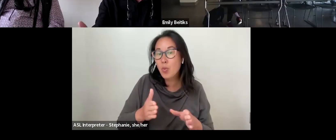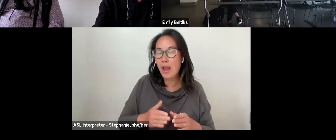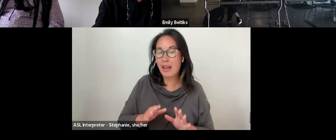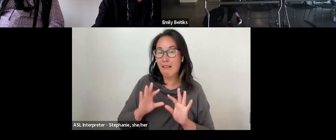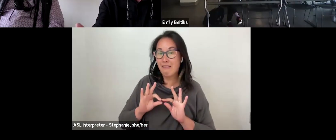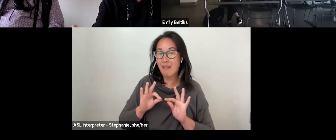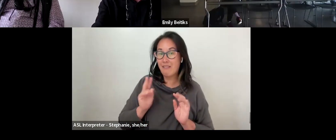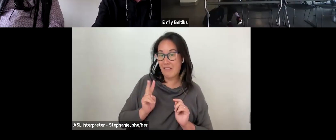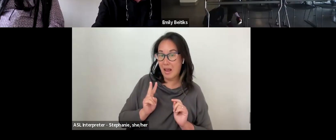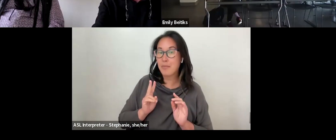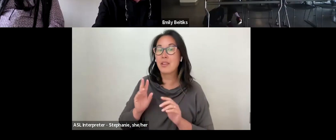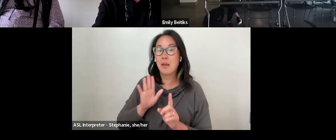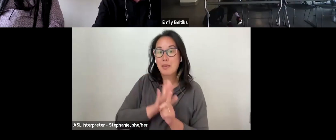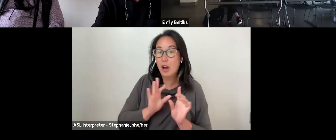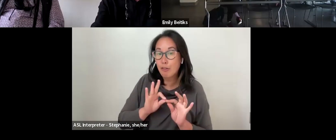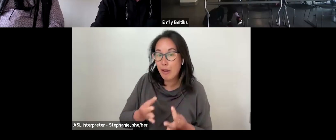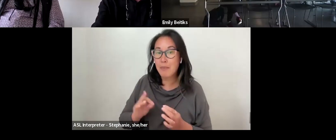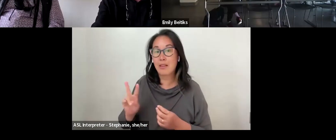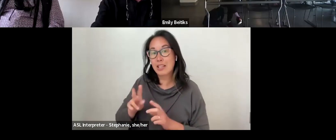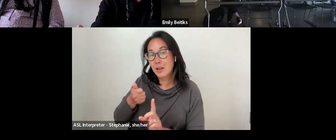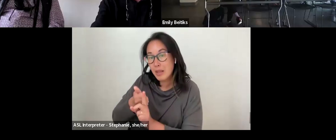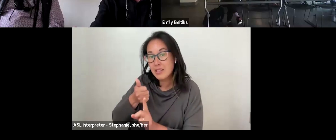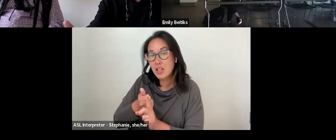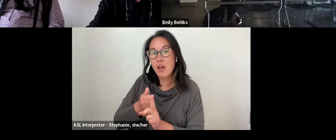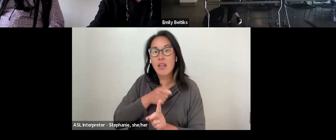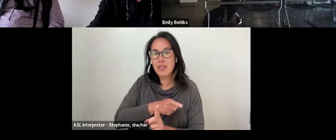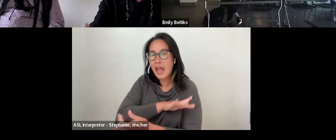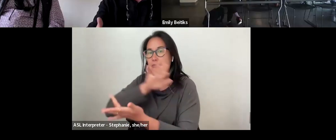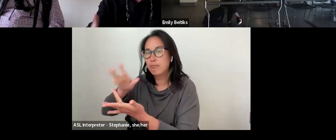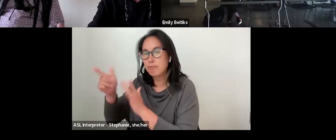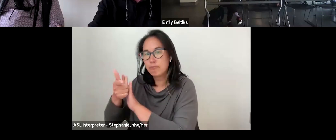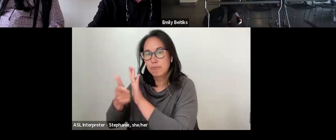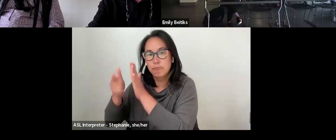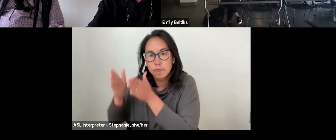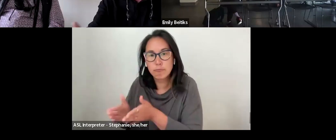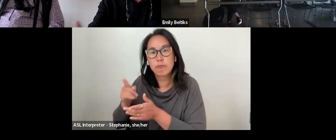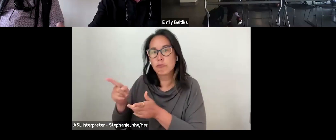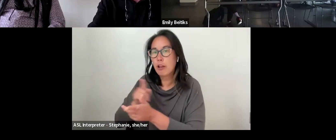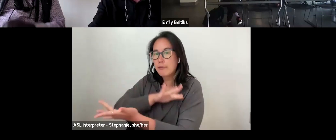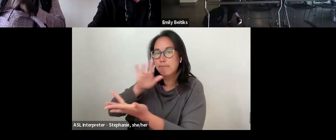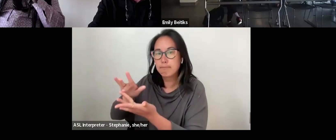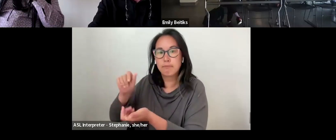to speak out and get in touch with an attorney or an oversight body or the press or someone else.